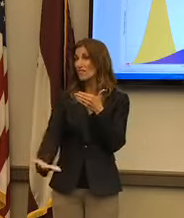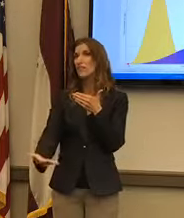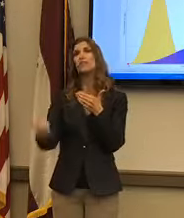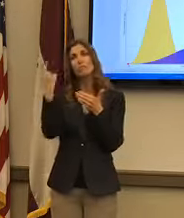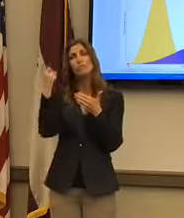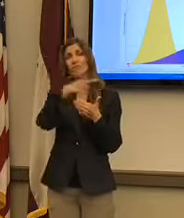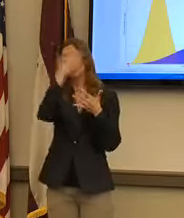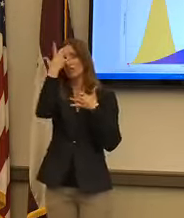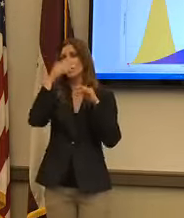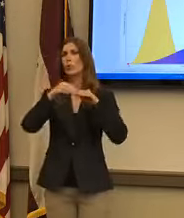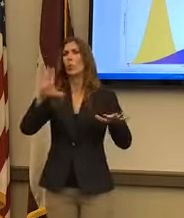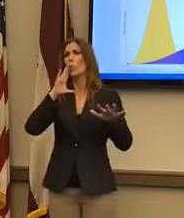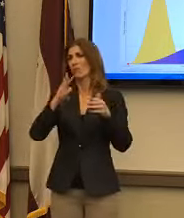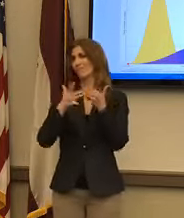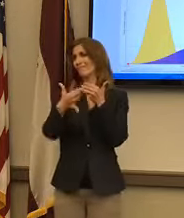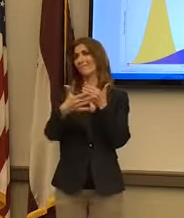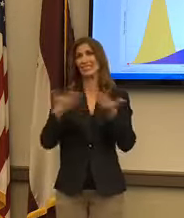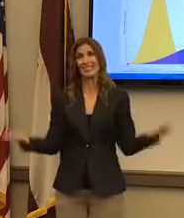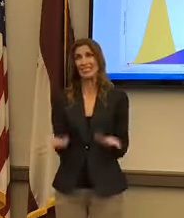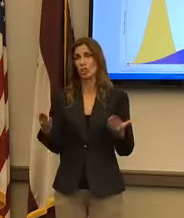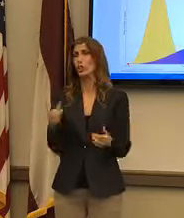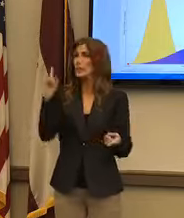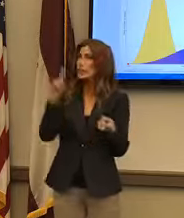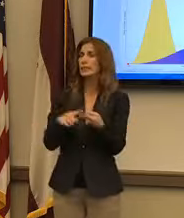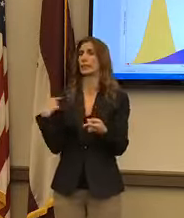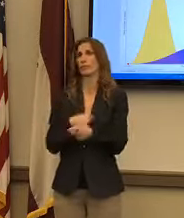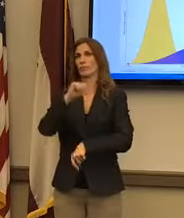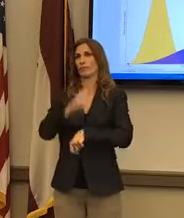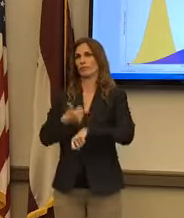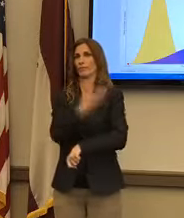the foreseeable future till we have a vaccine if we want our kids to be able